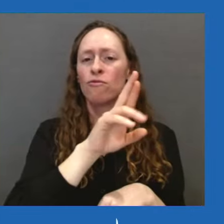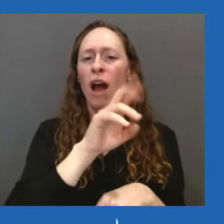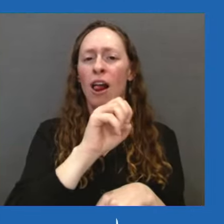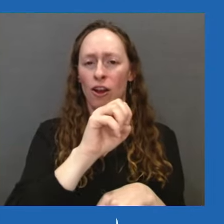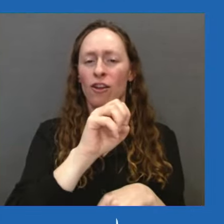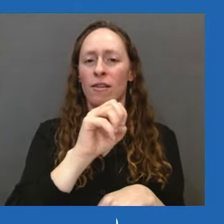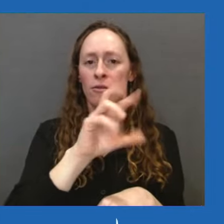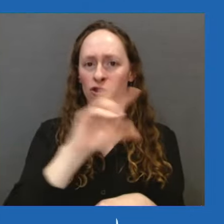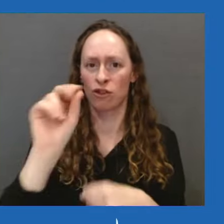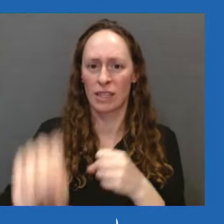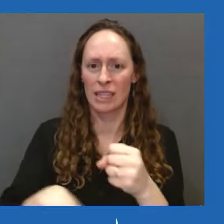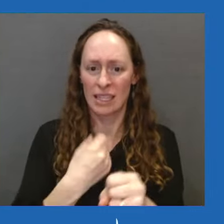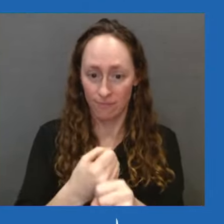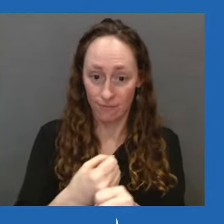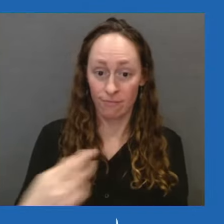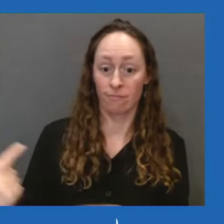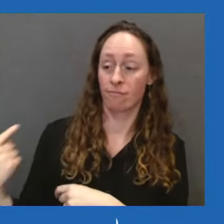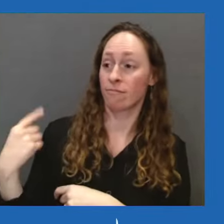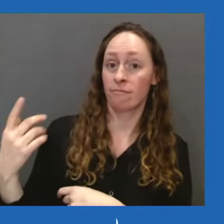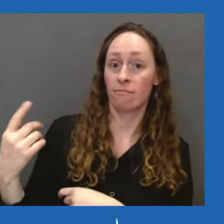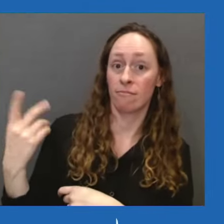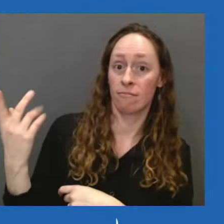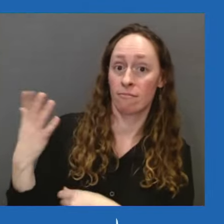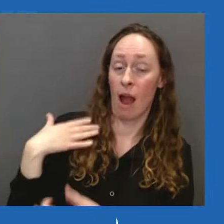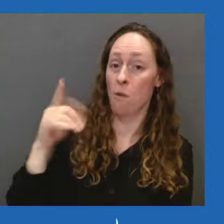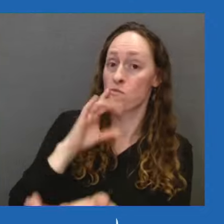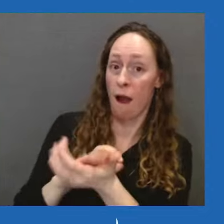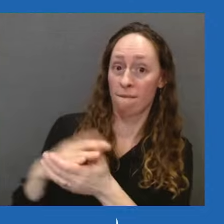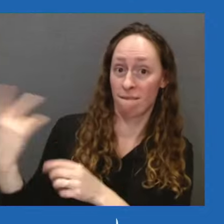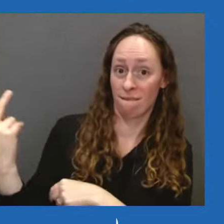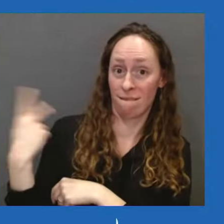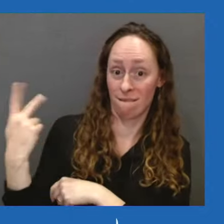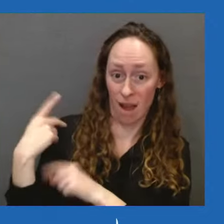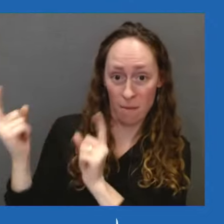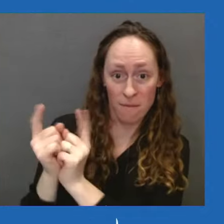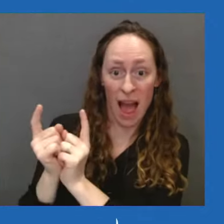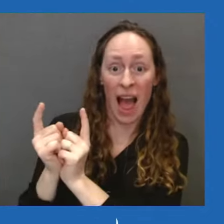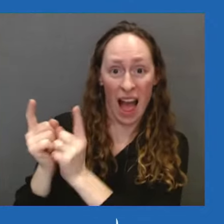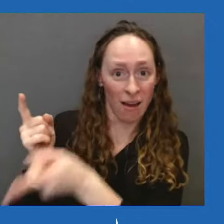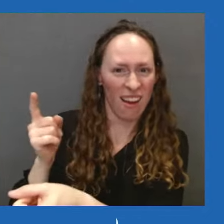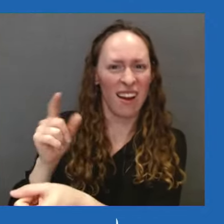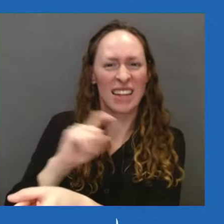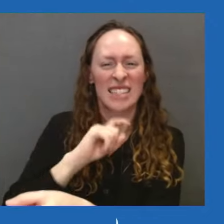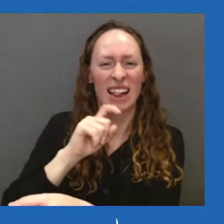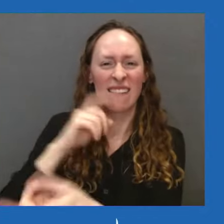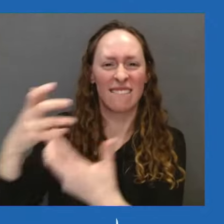Luke, Jenny and Taylor. Pueblo is my home.